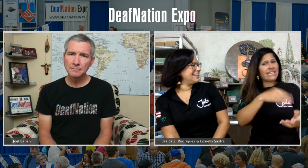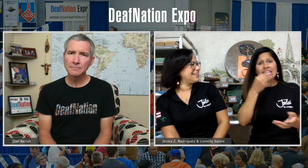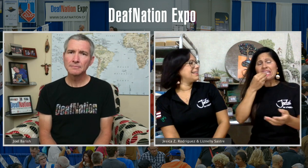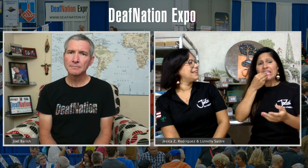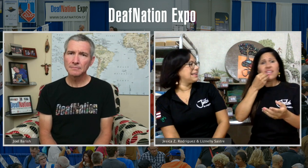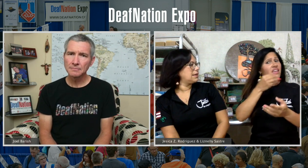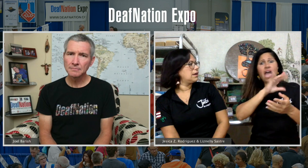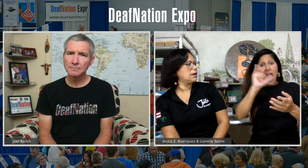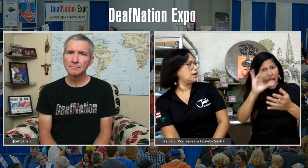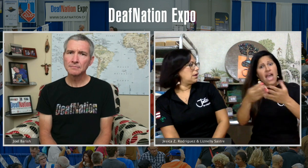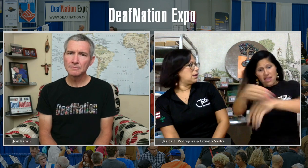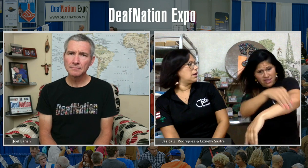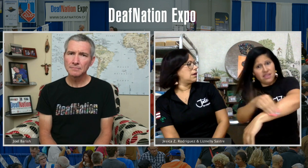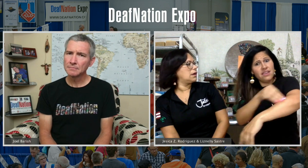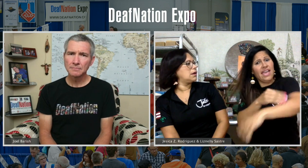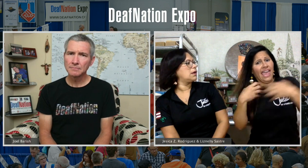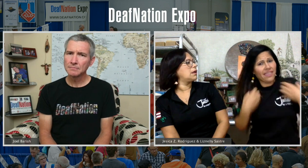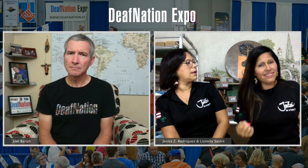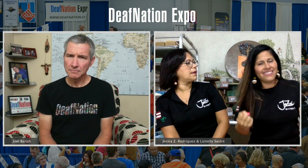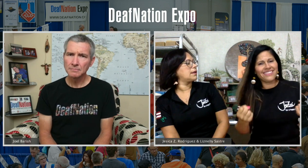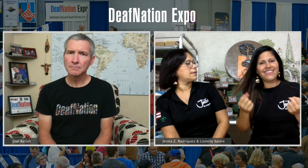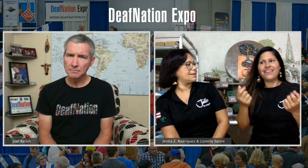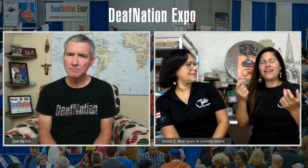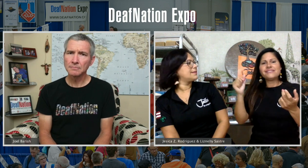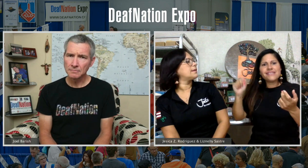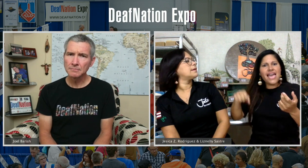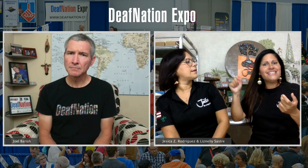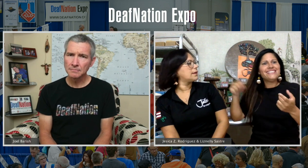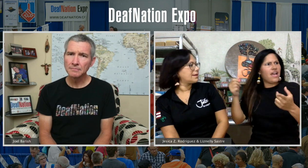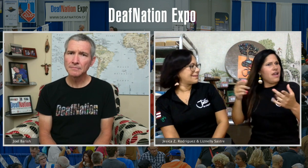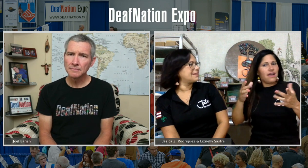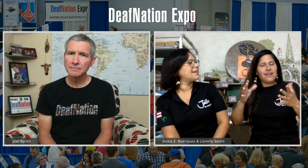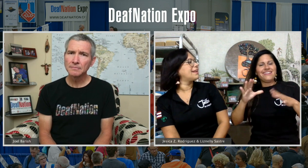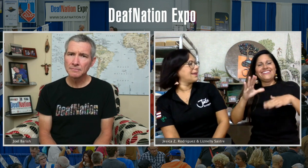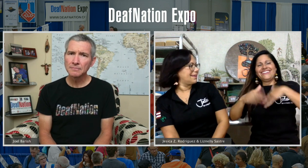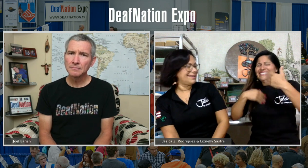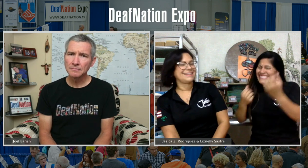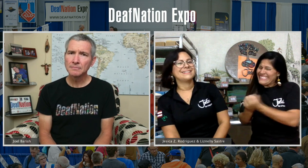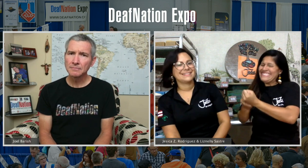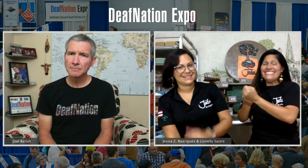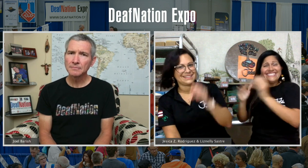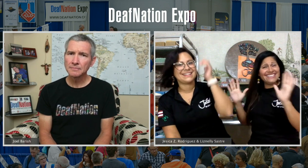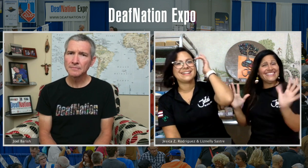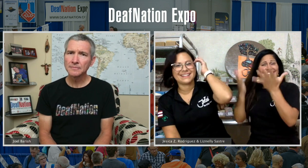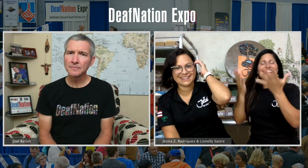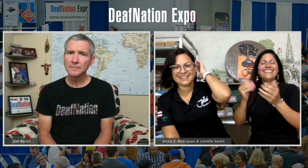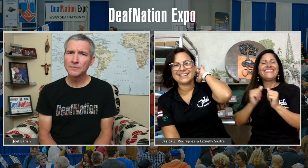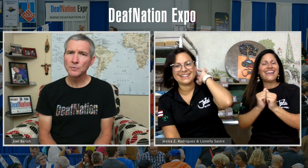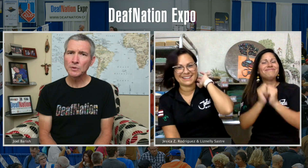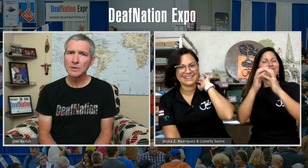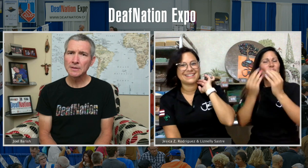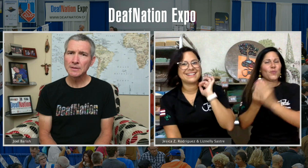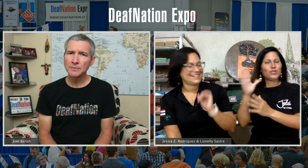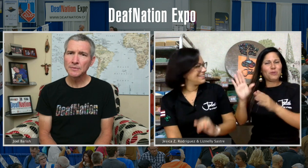You know, eating and using soap is healthy. Yes! It went from there and I supported her to build